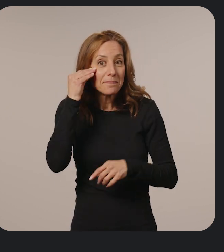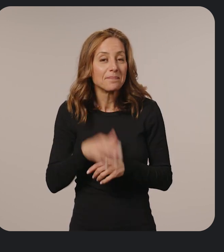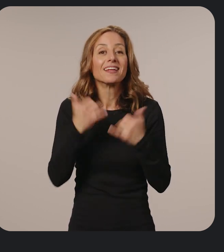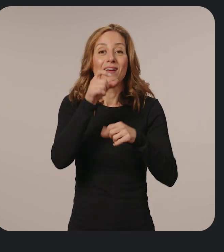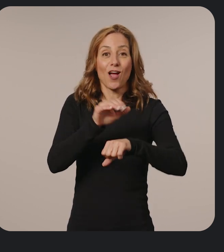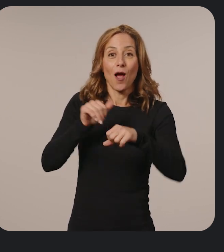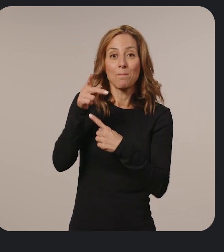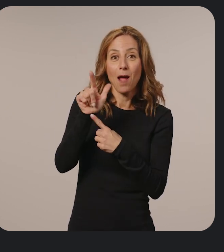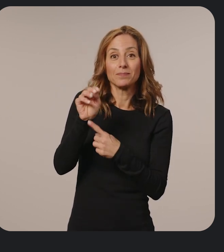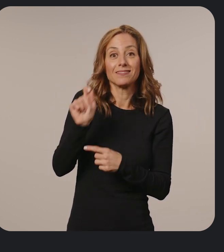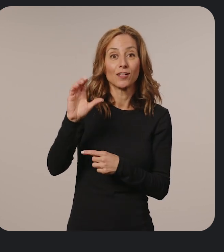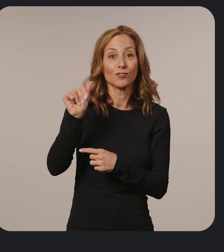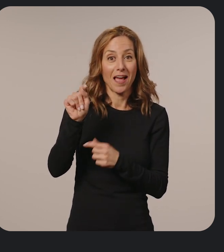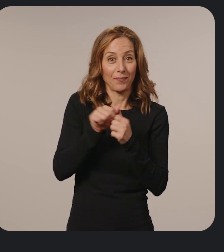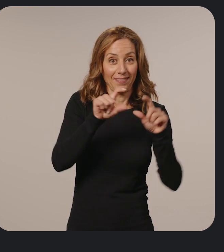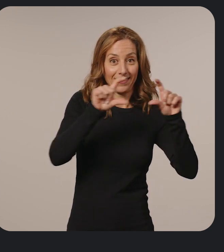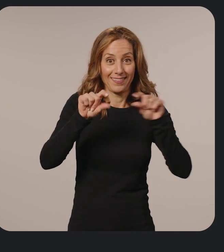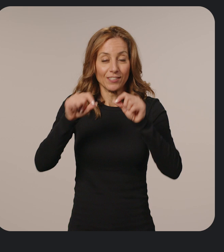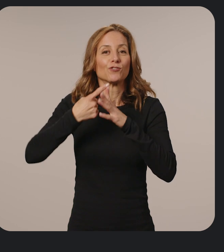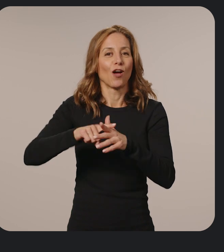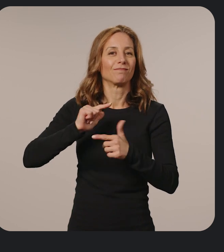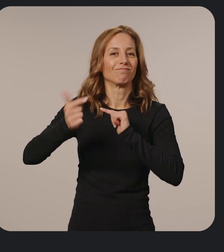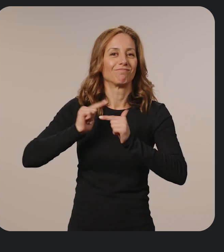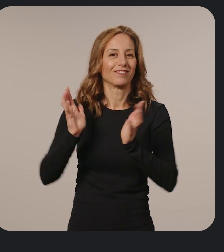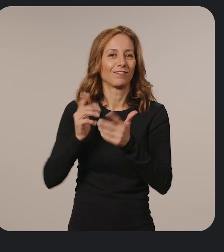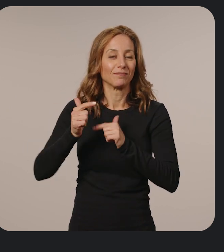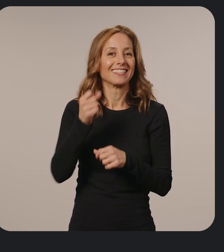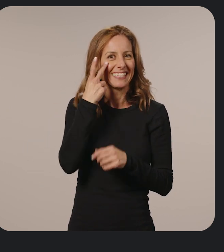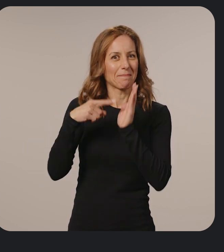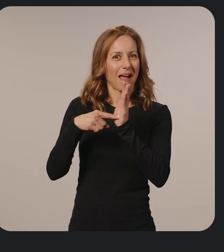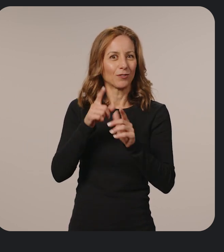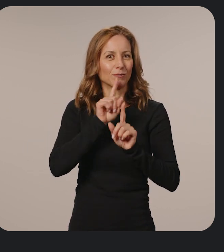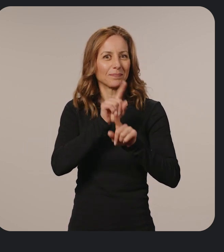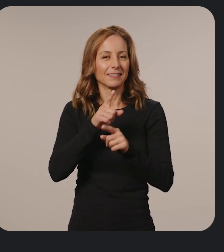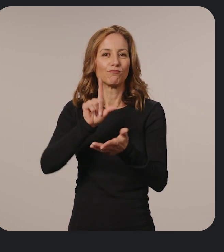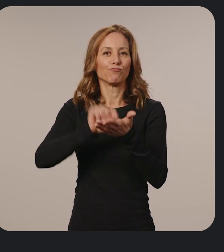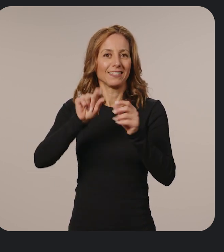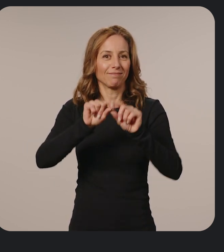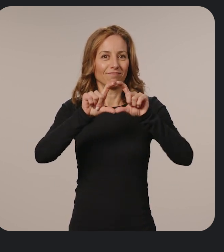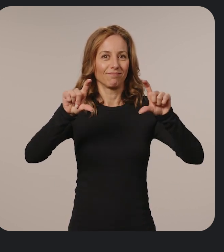And you can see the model's response by printing it out. The response object contains the full conversation history,